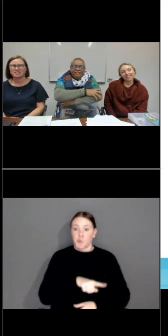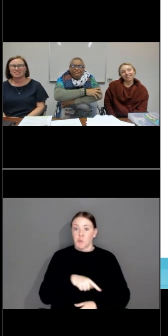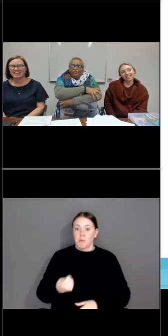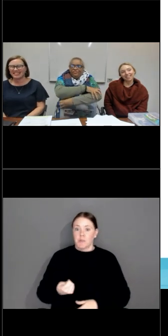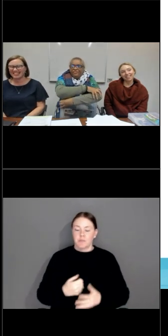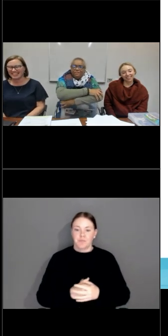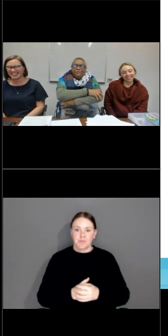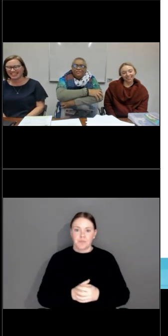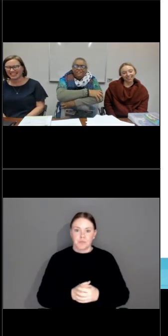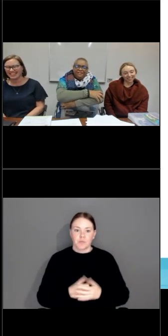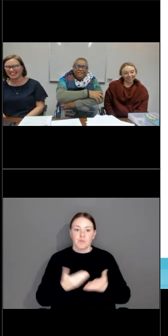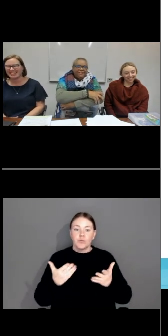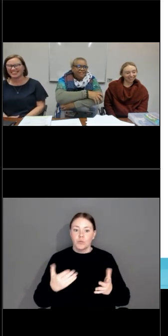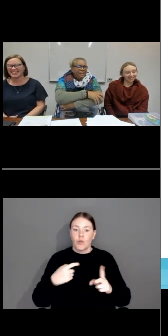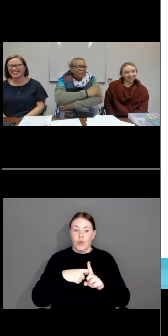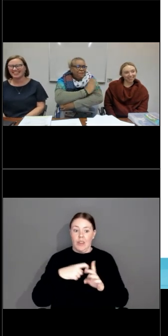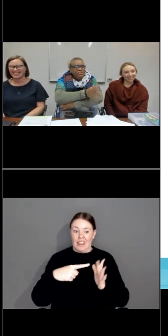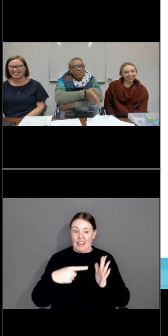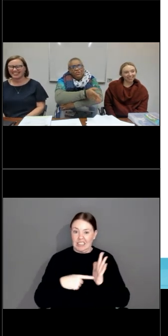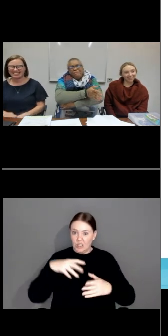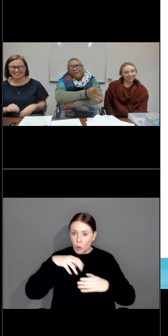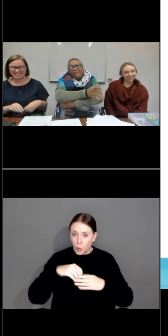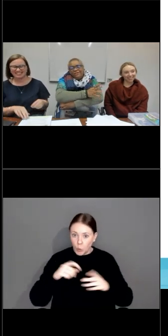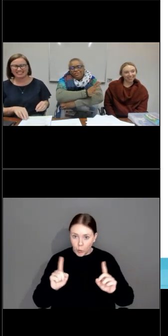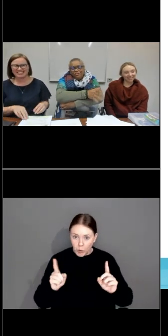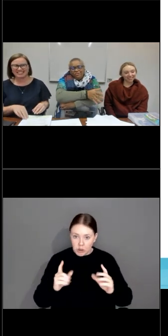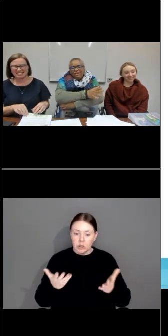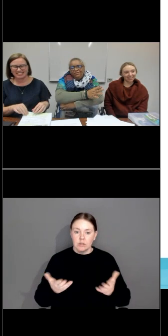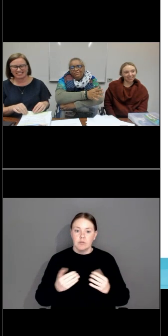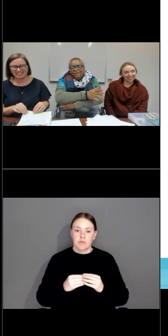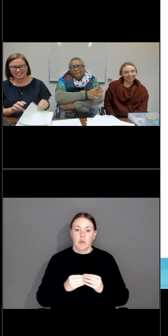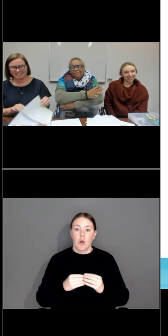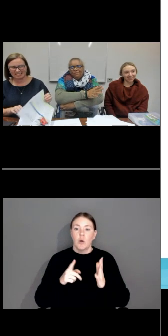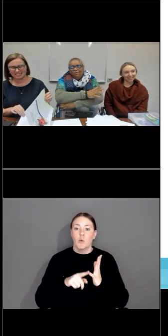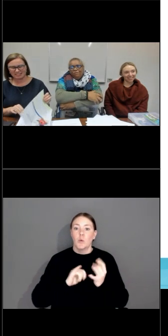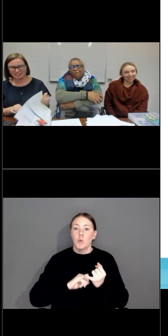it out for you this is what's in the kit you have a user manual now the user manual people go what